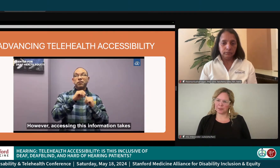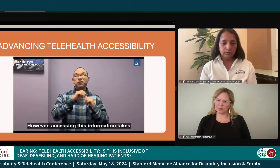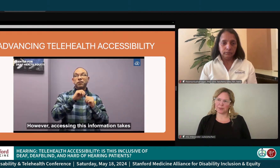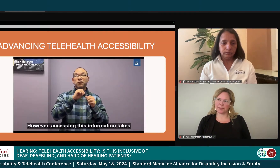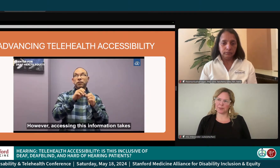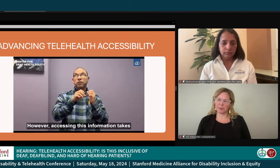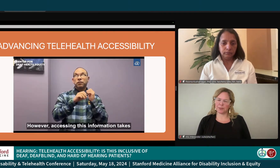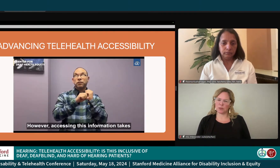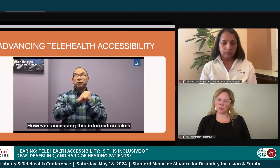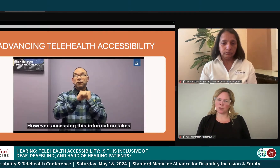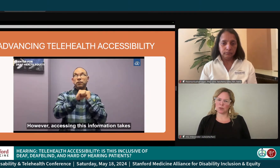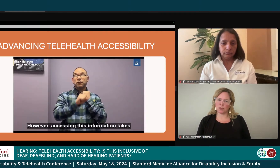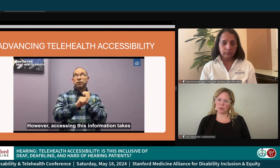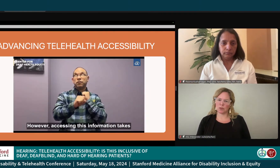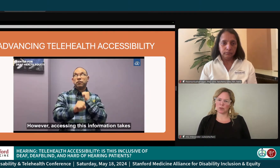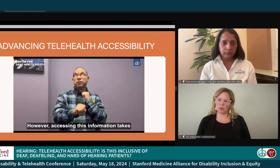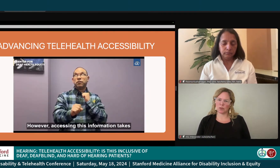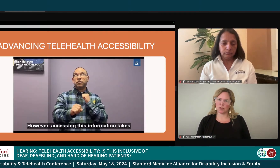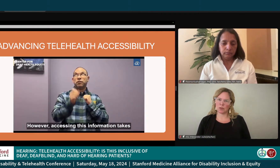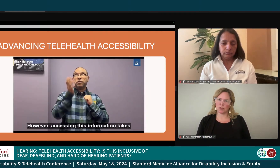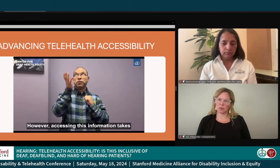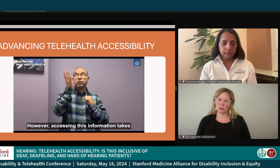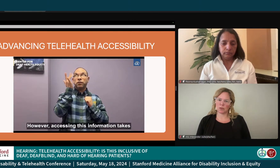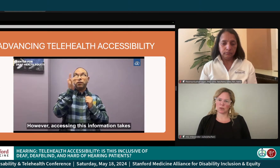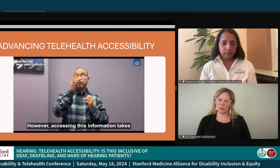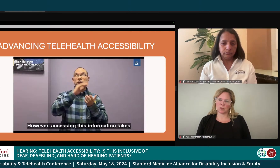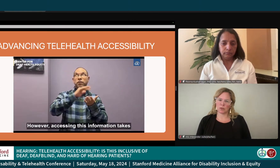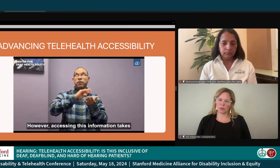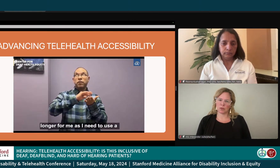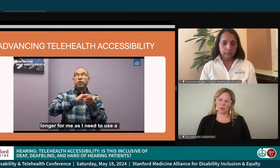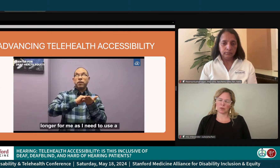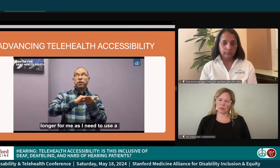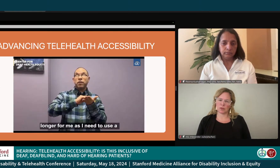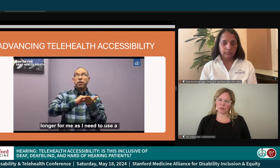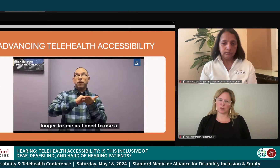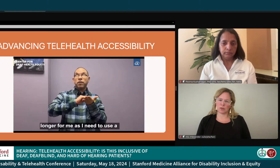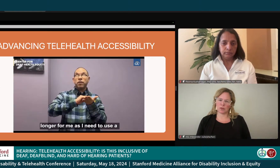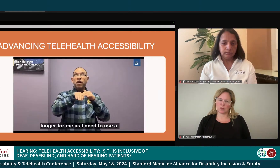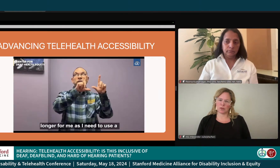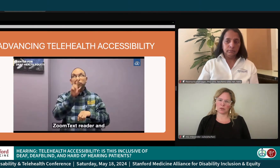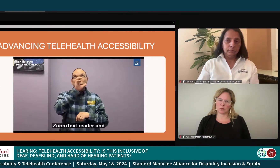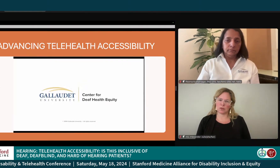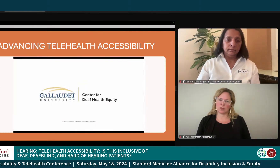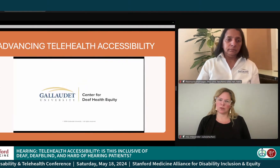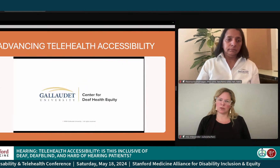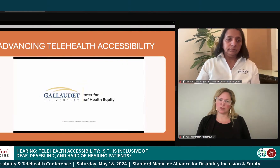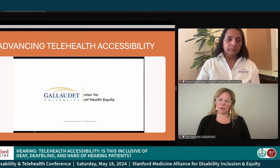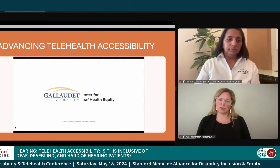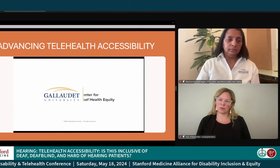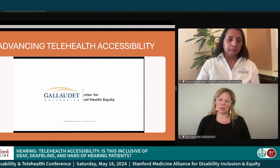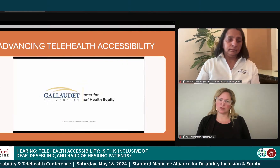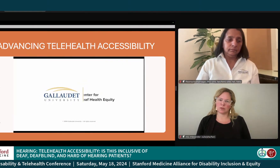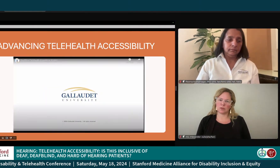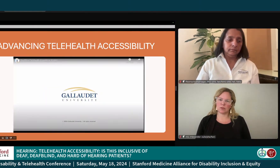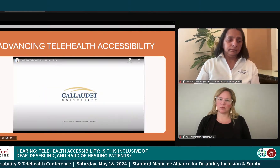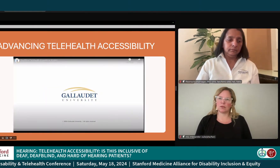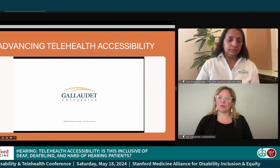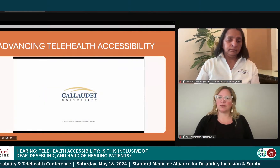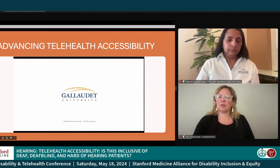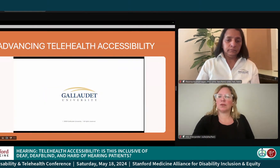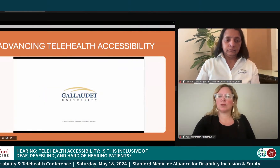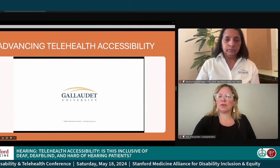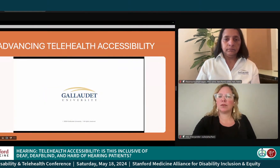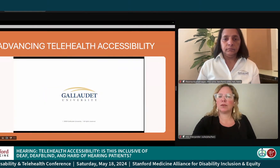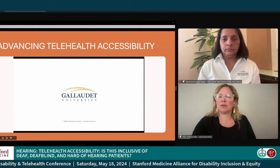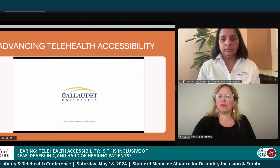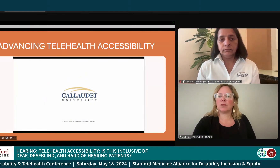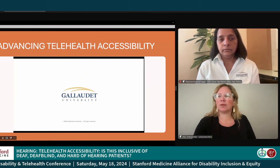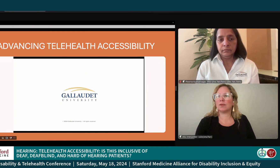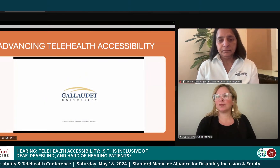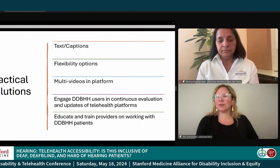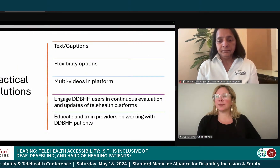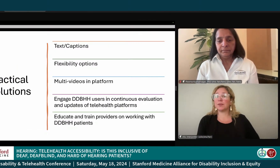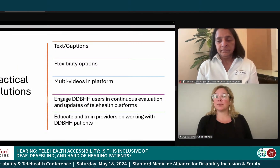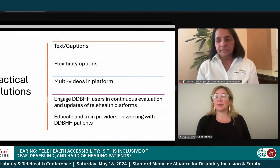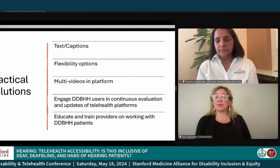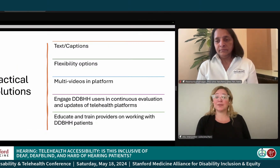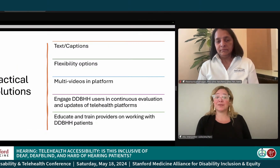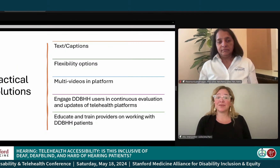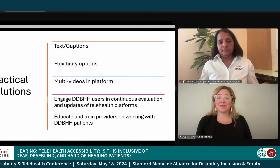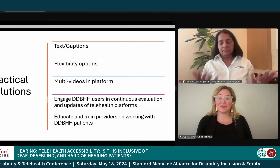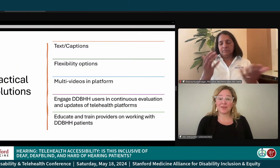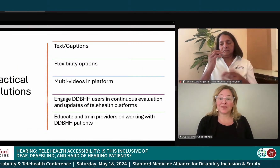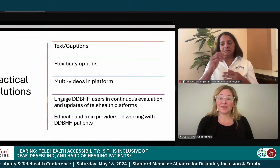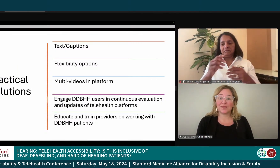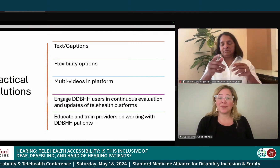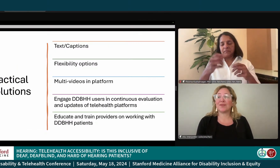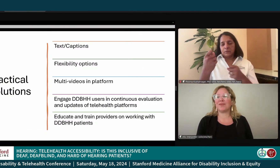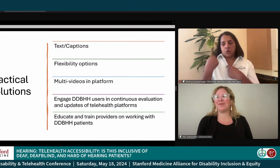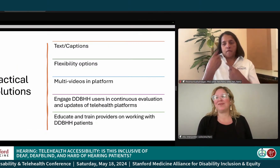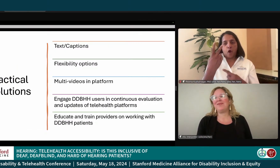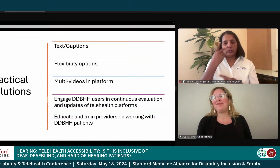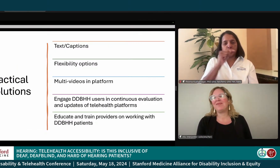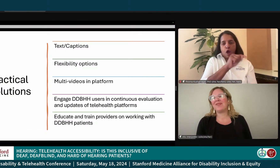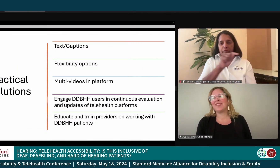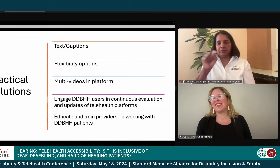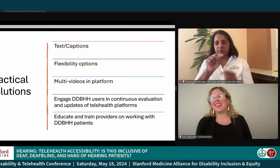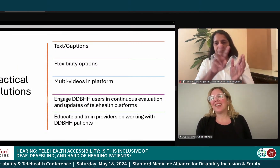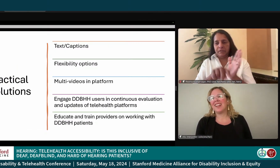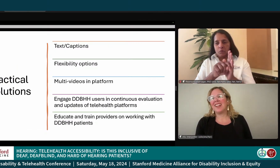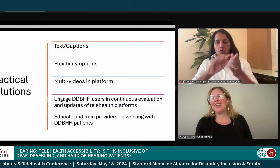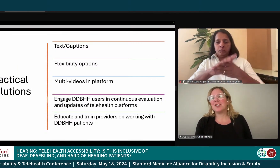longer for me as I need to look for the Zoom text display option on Zoom.